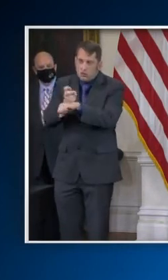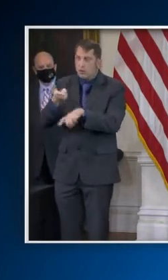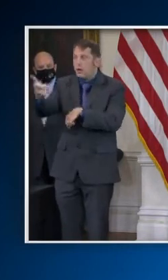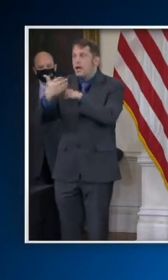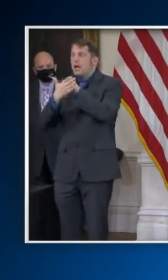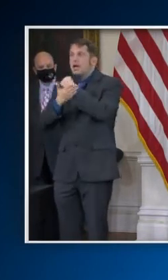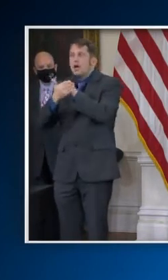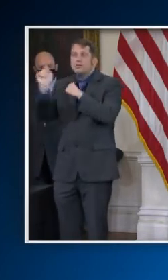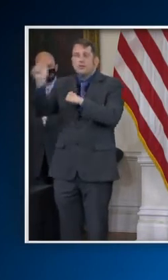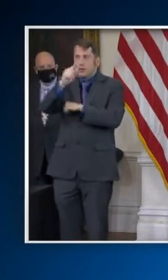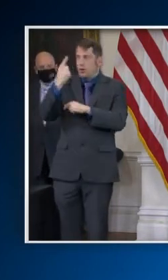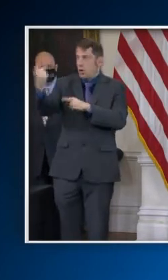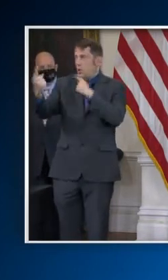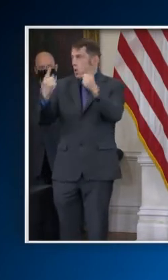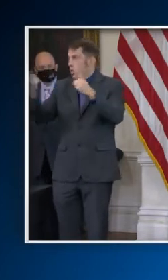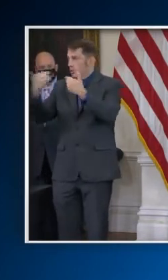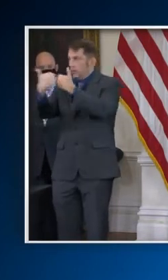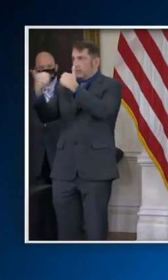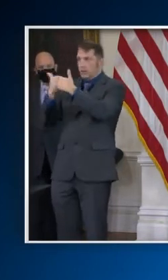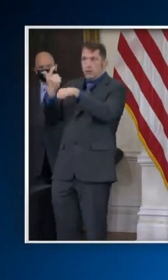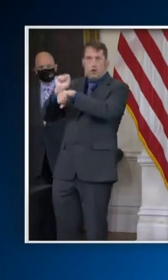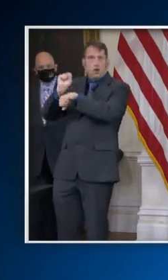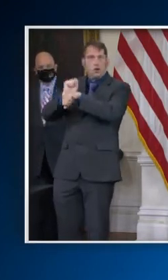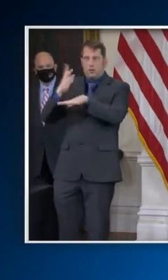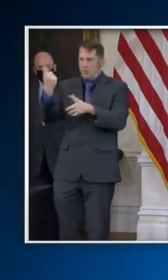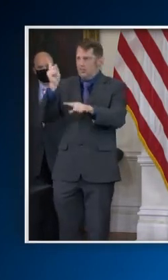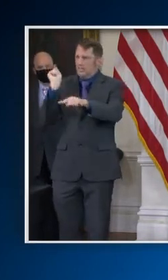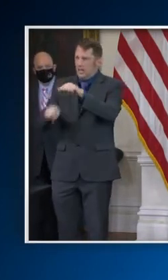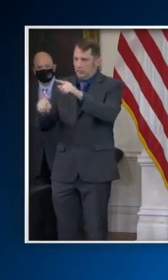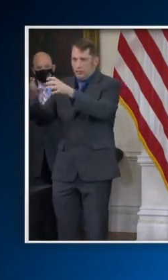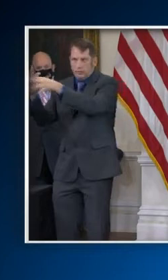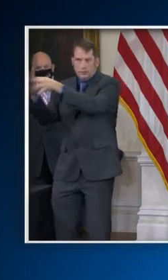REALIZING THEY CANNOT DO IT ALONE, THE VACCINE EQUITY TASK